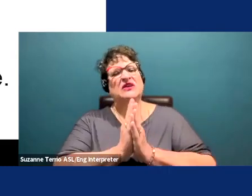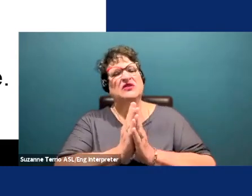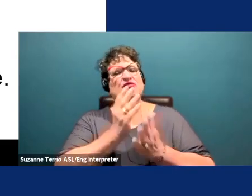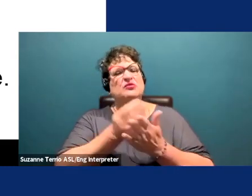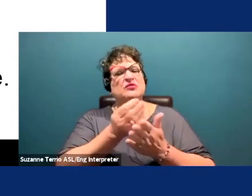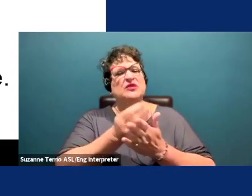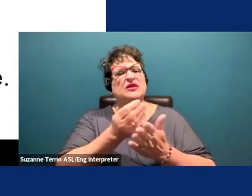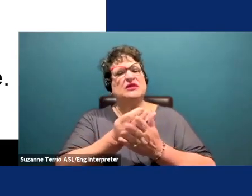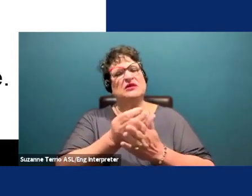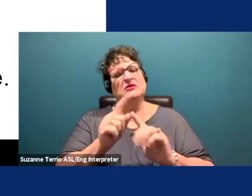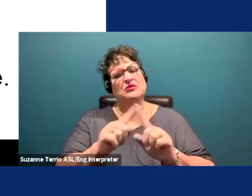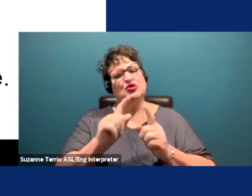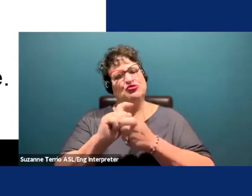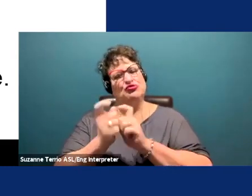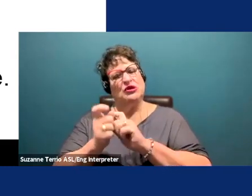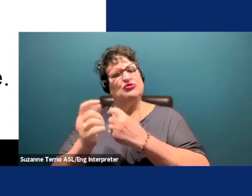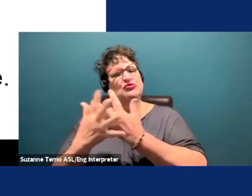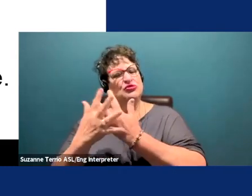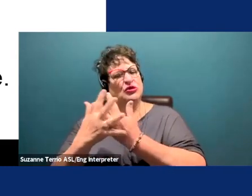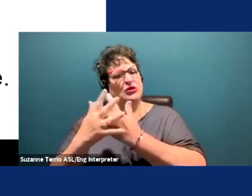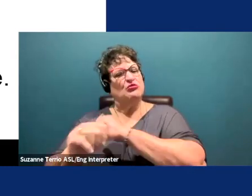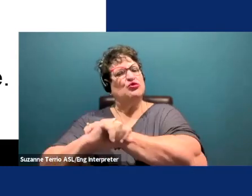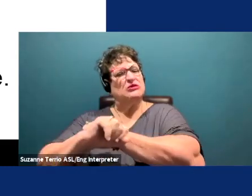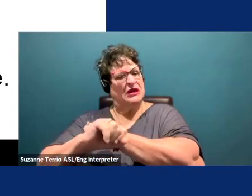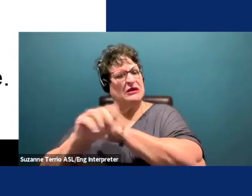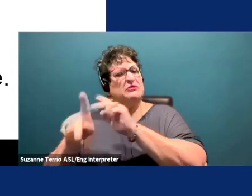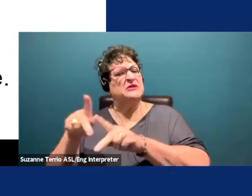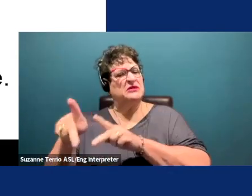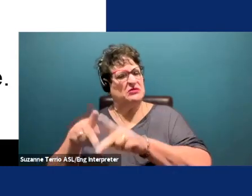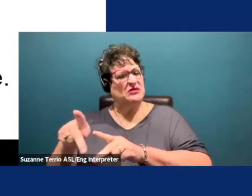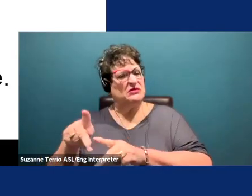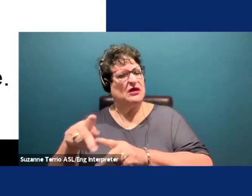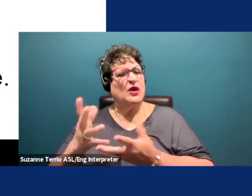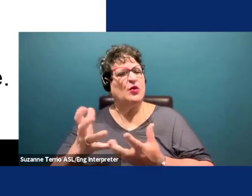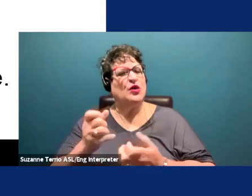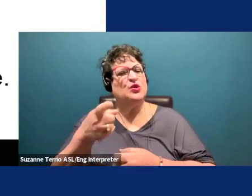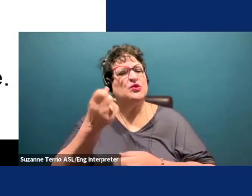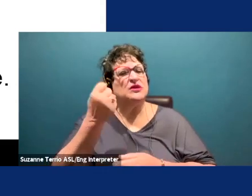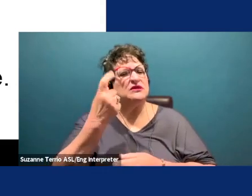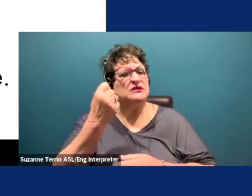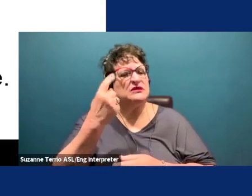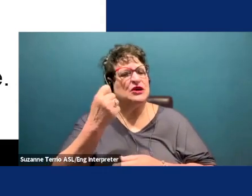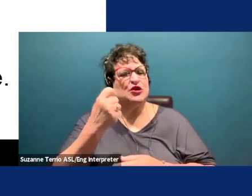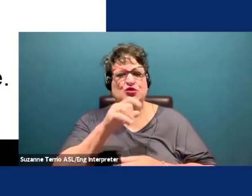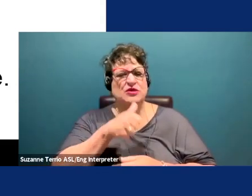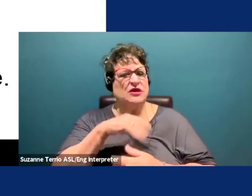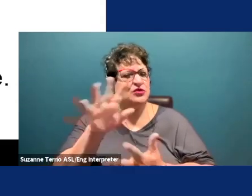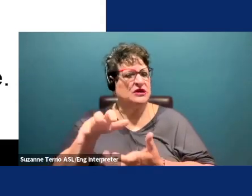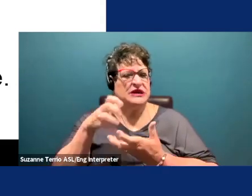but we want to make sure you understand that you won't get any money from this type of case. Brings everyone on the same page,